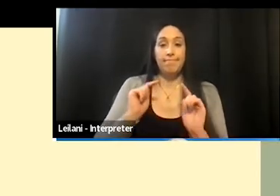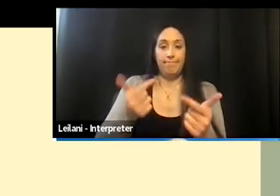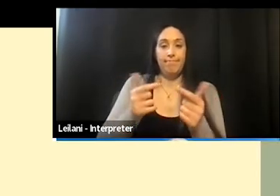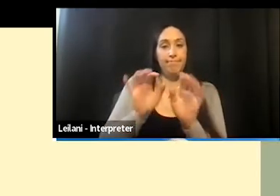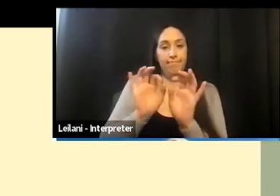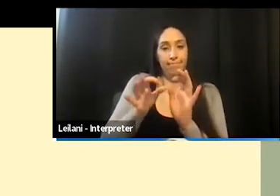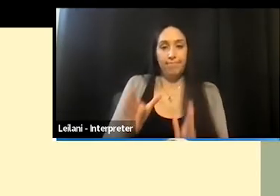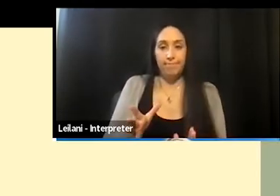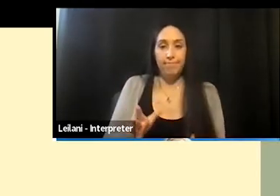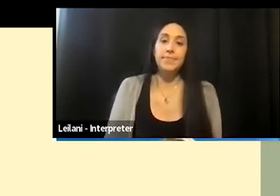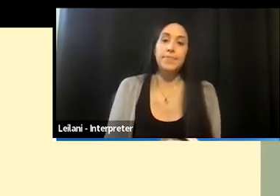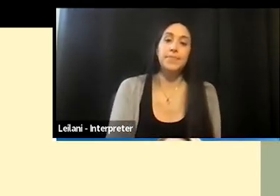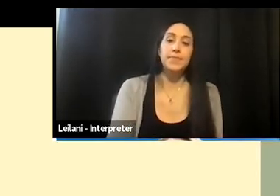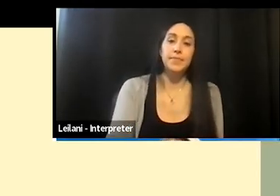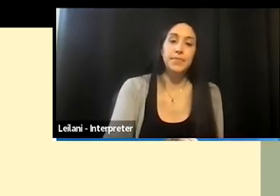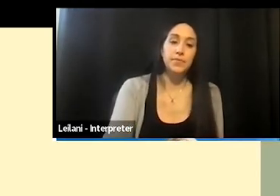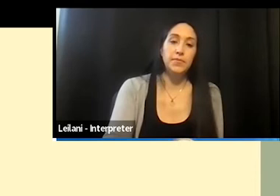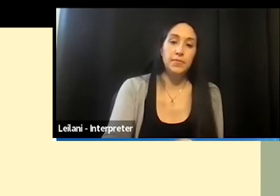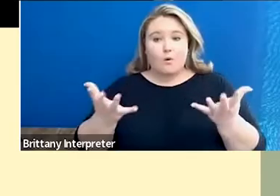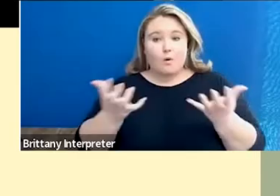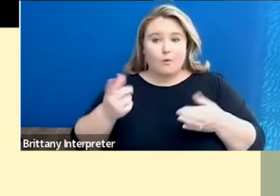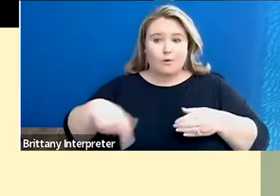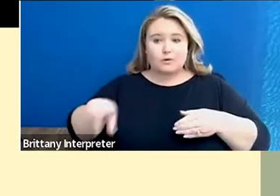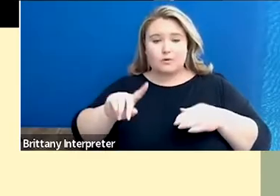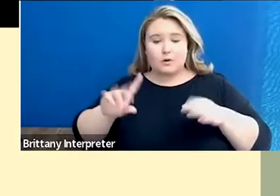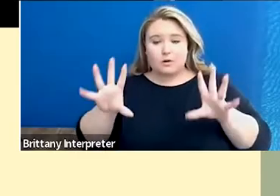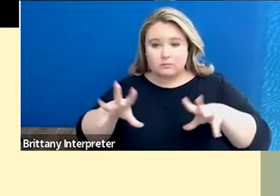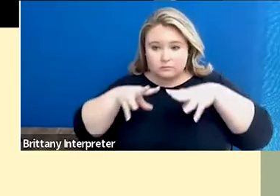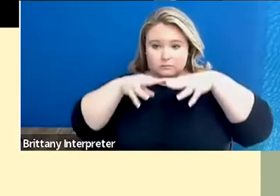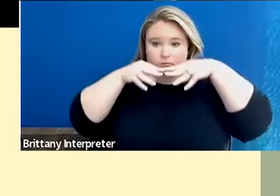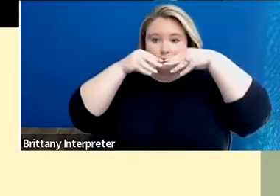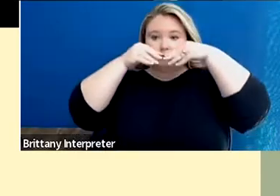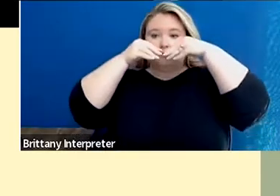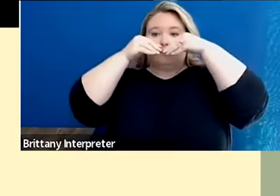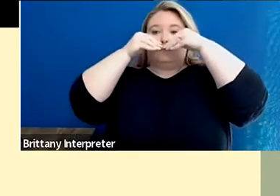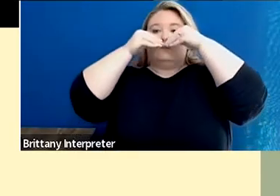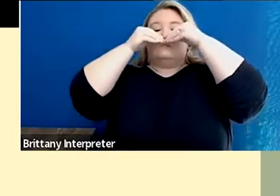and take a deep cleansing breath and exhale through your mouth.